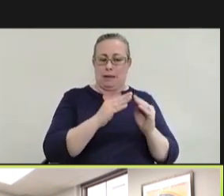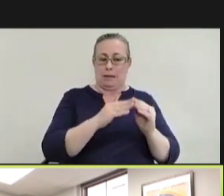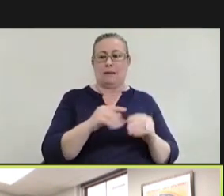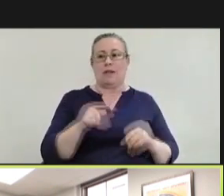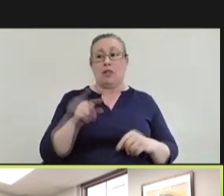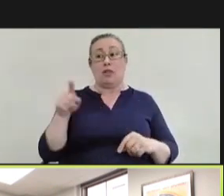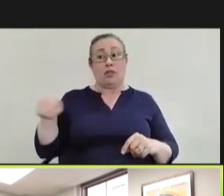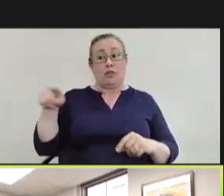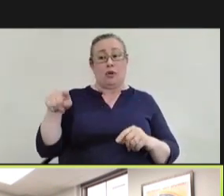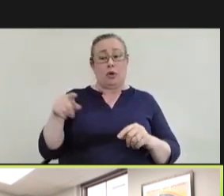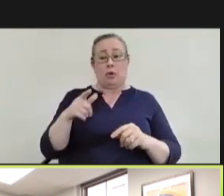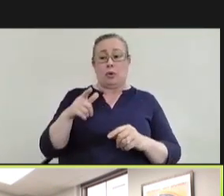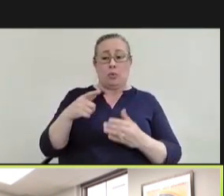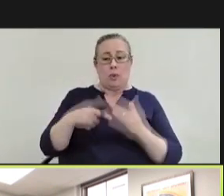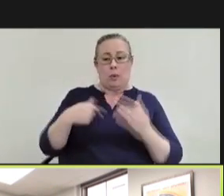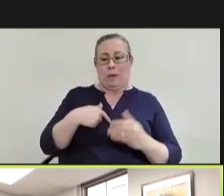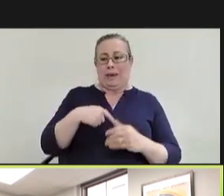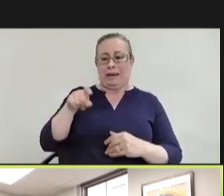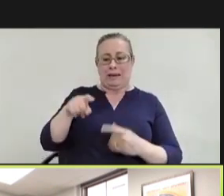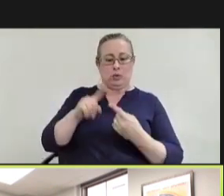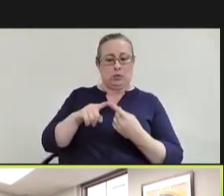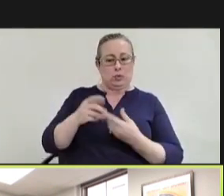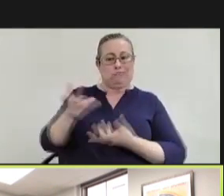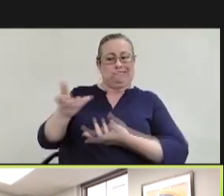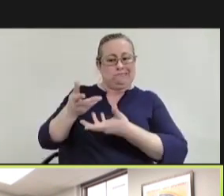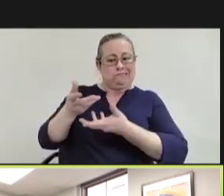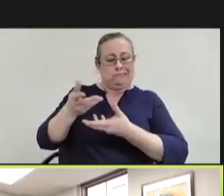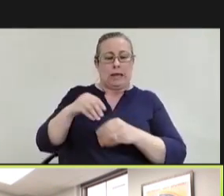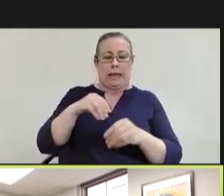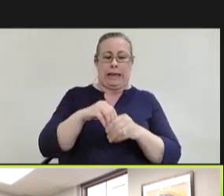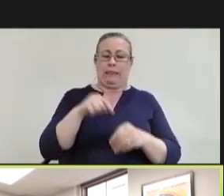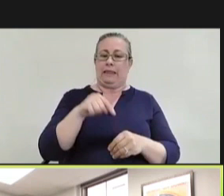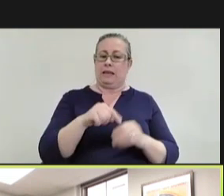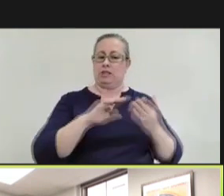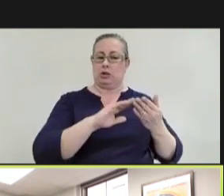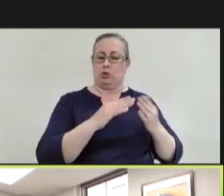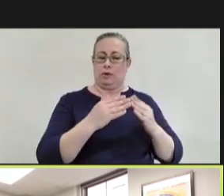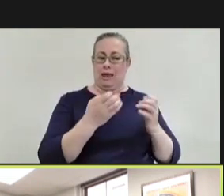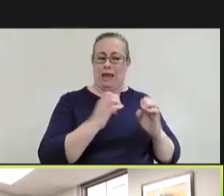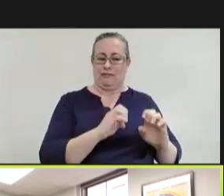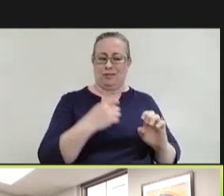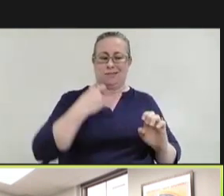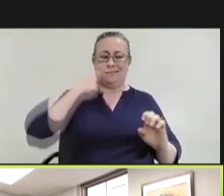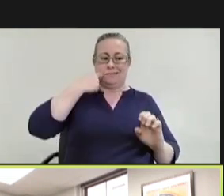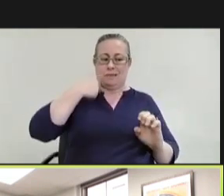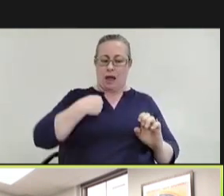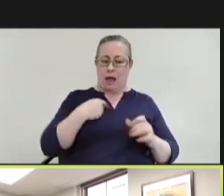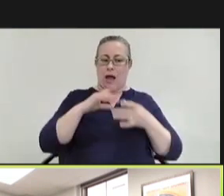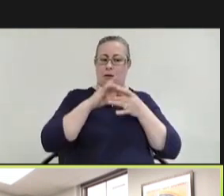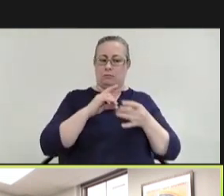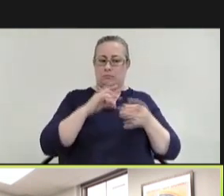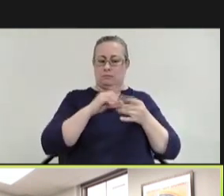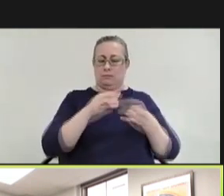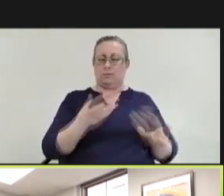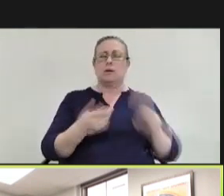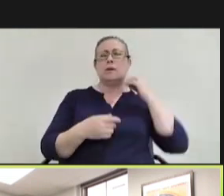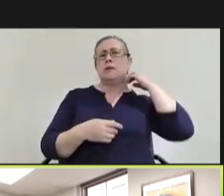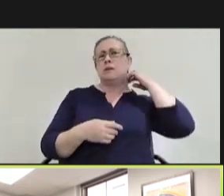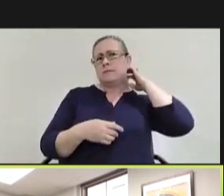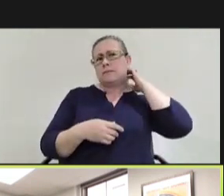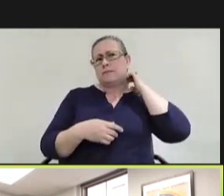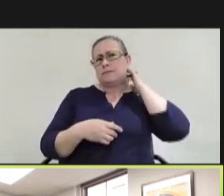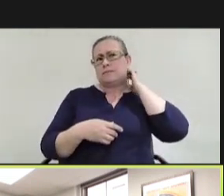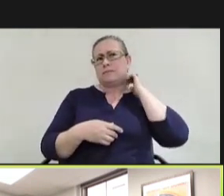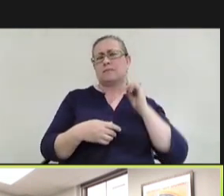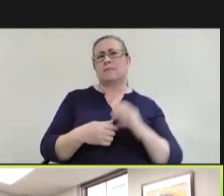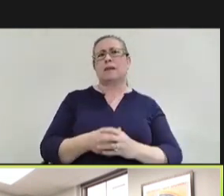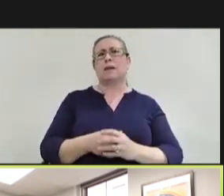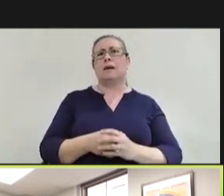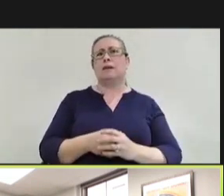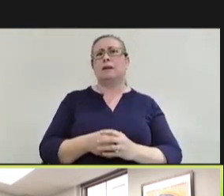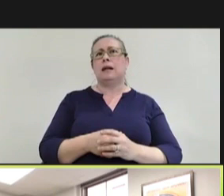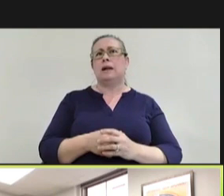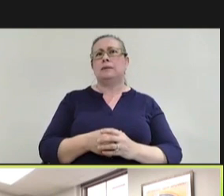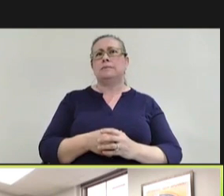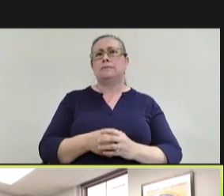need to engage in these community efforts that I previously mentioned. And so, I think we have